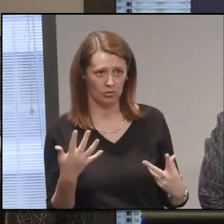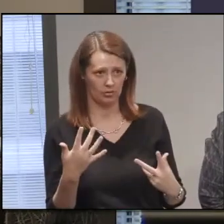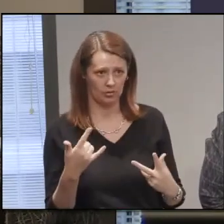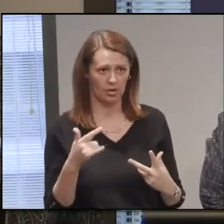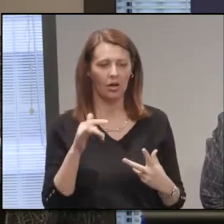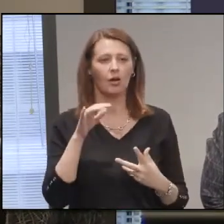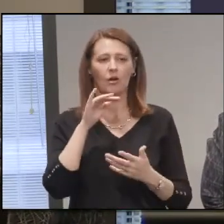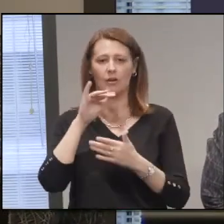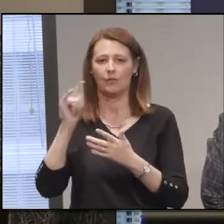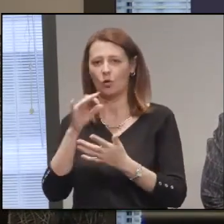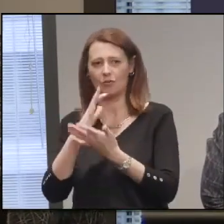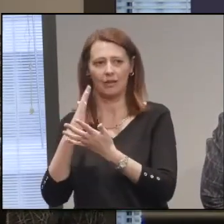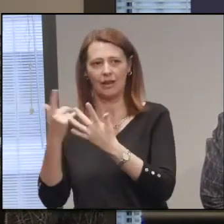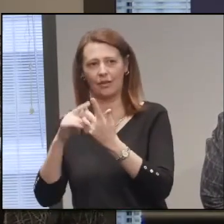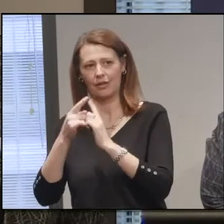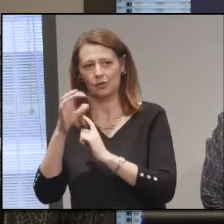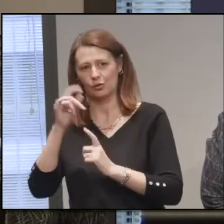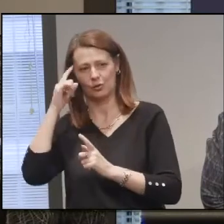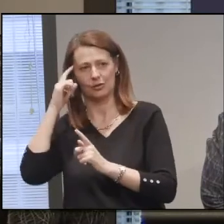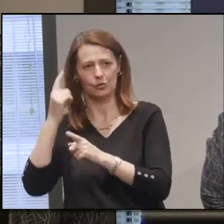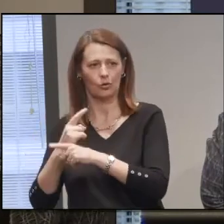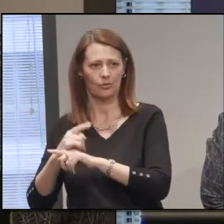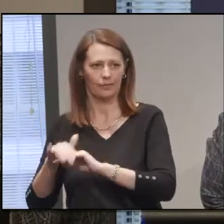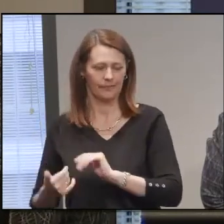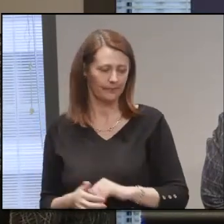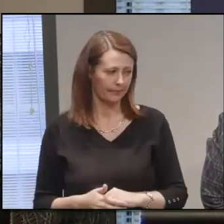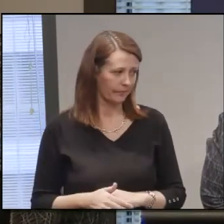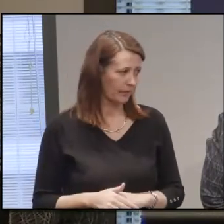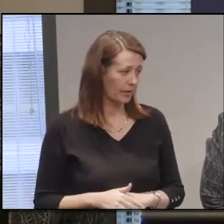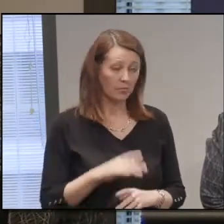worry about. The reason we even talk about these things, apart from the fact that they matter,